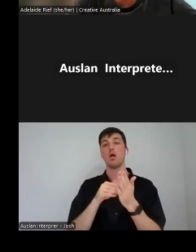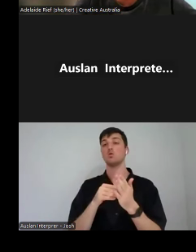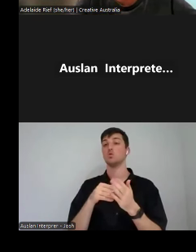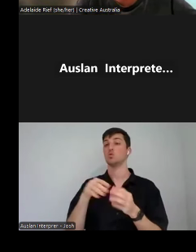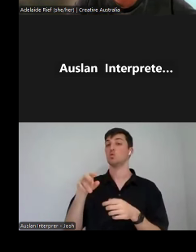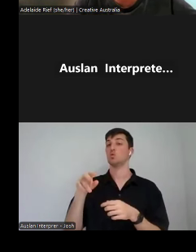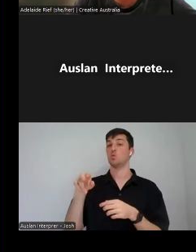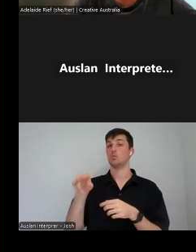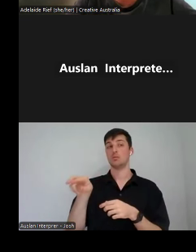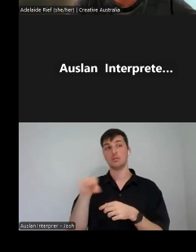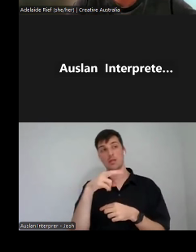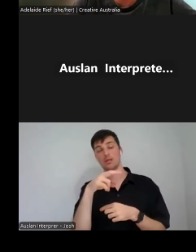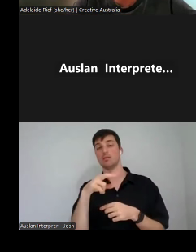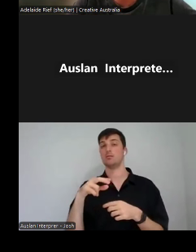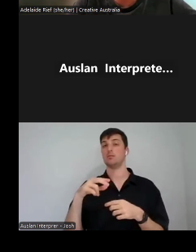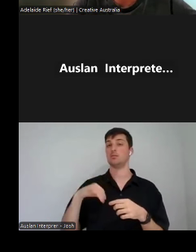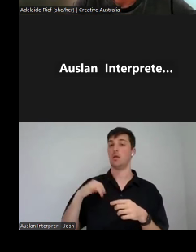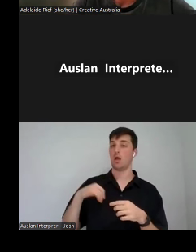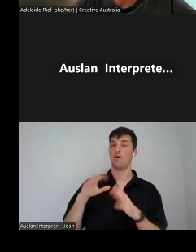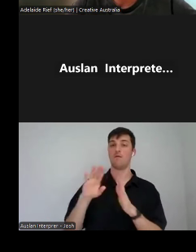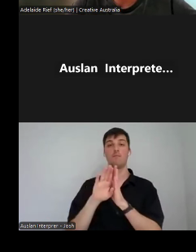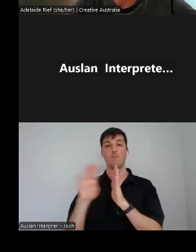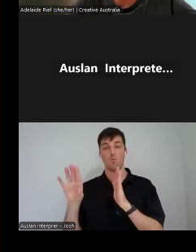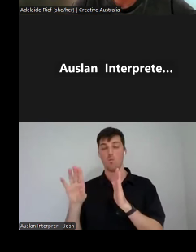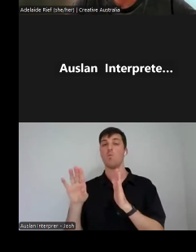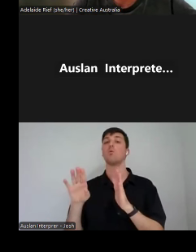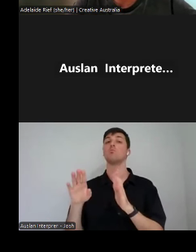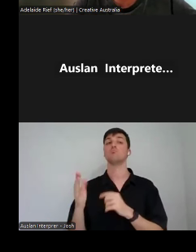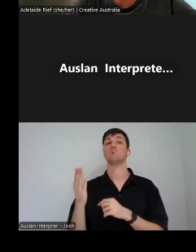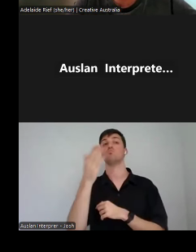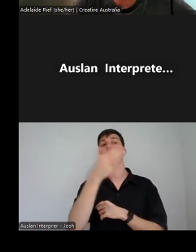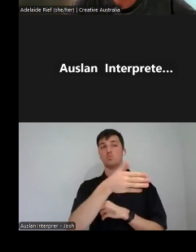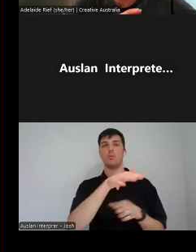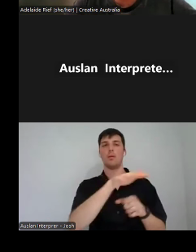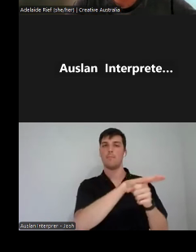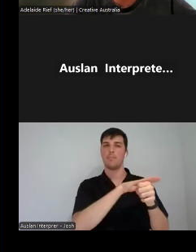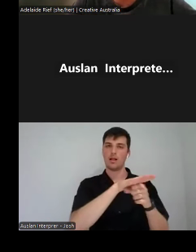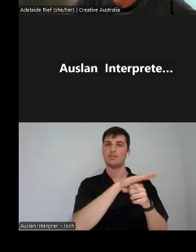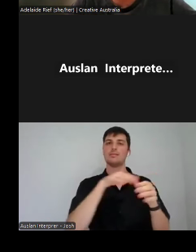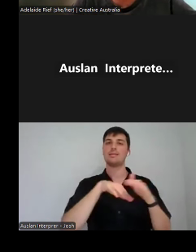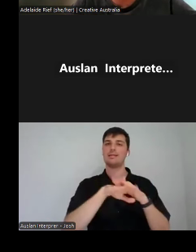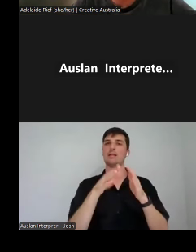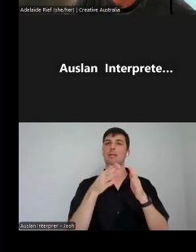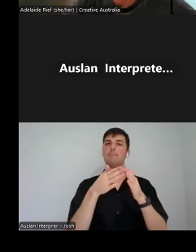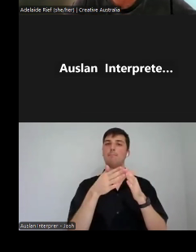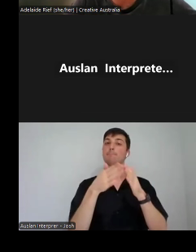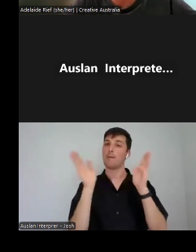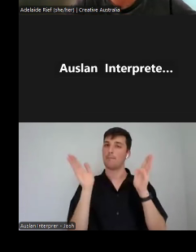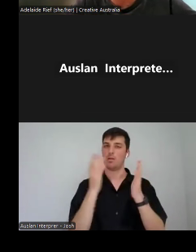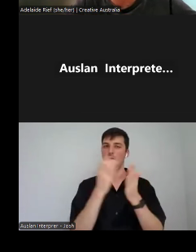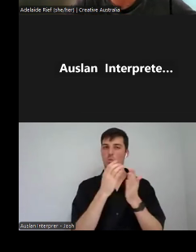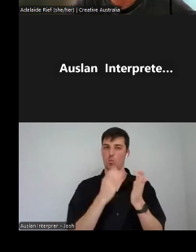your company directors and your staff members to places in public courses that are offered by the